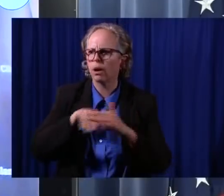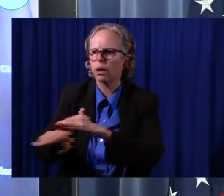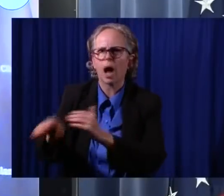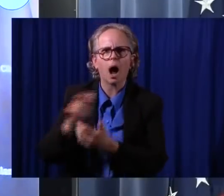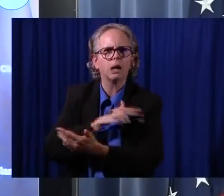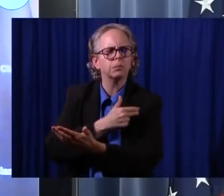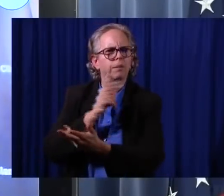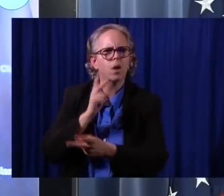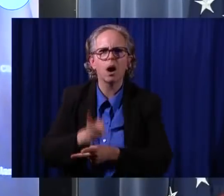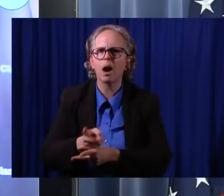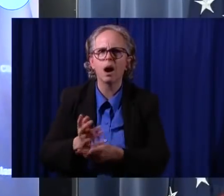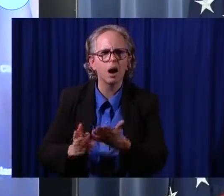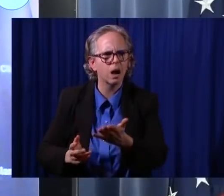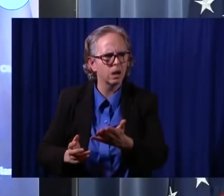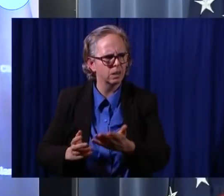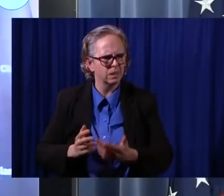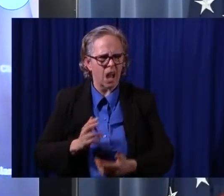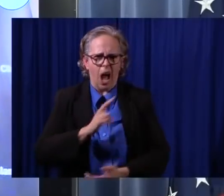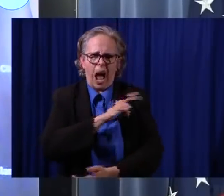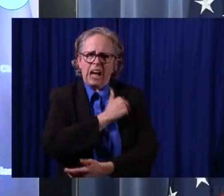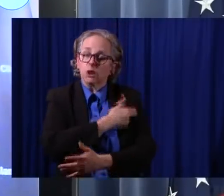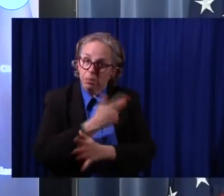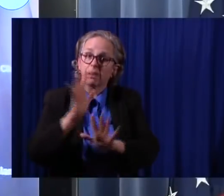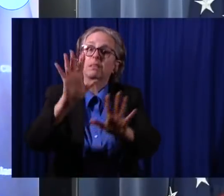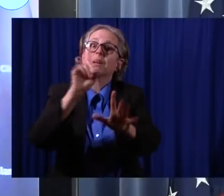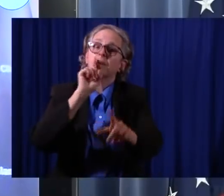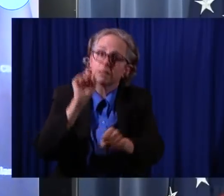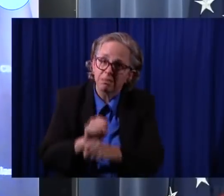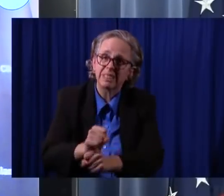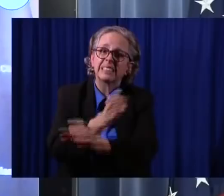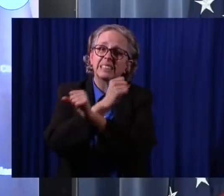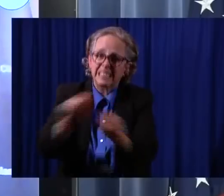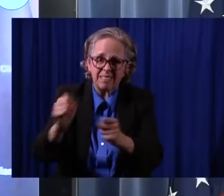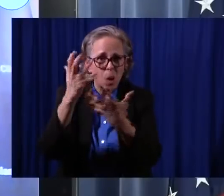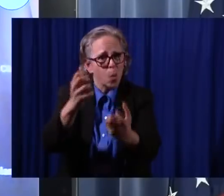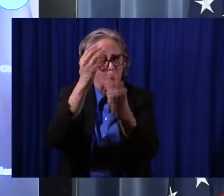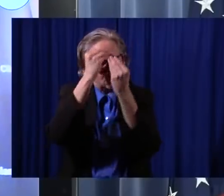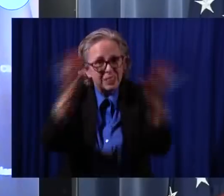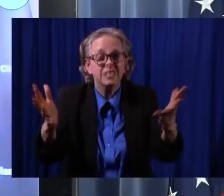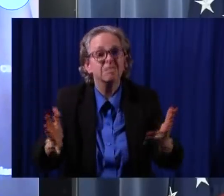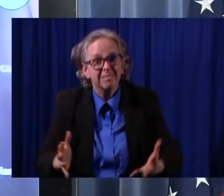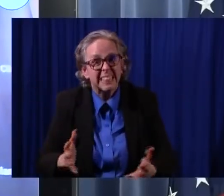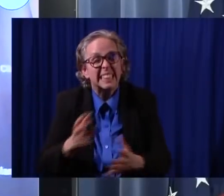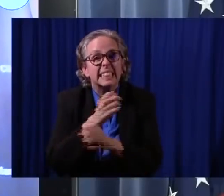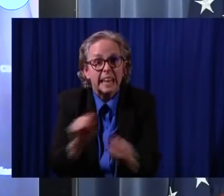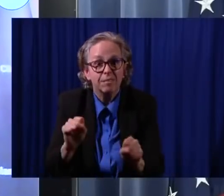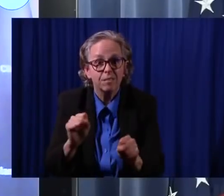CANCERS. WHAT WE KNOW IS THAT THIS IS ABOUT GONE AWAY AND IT MEANS